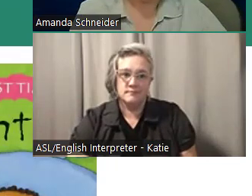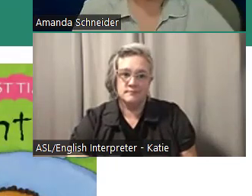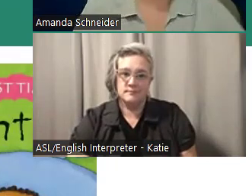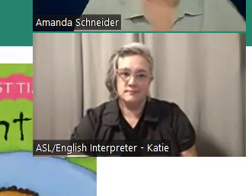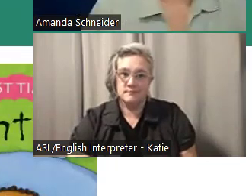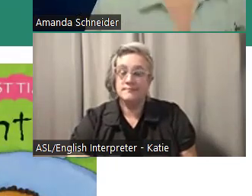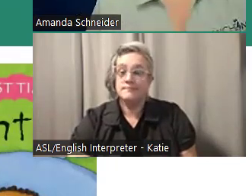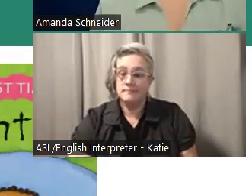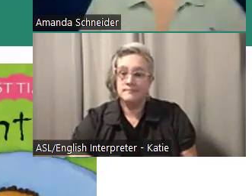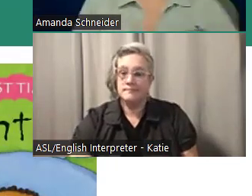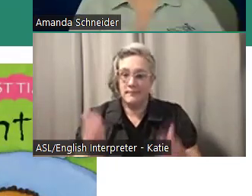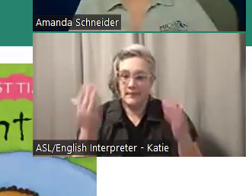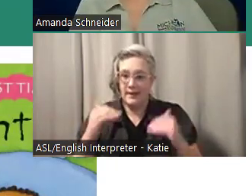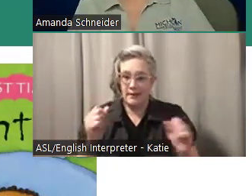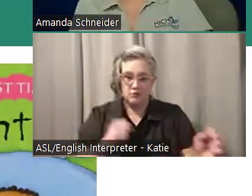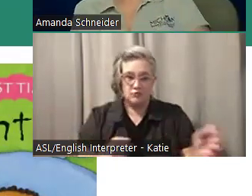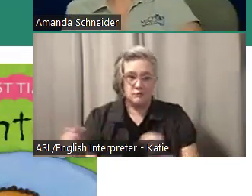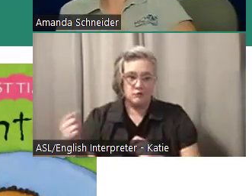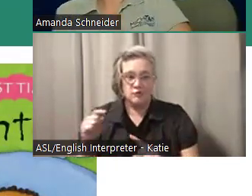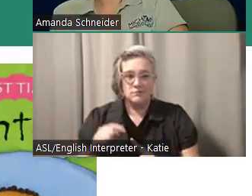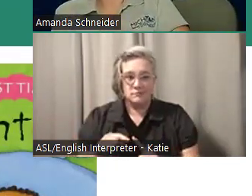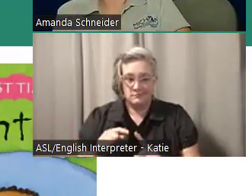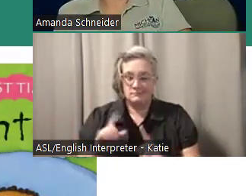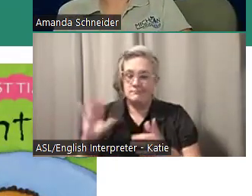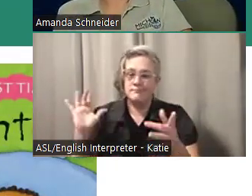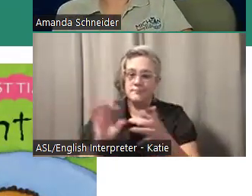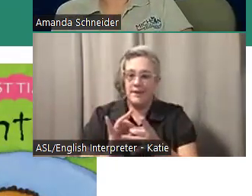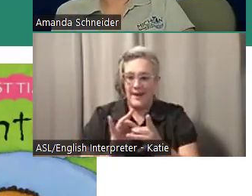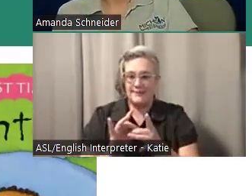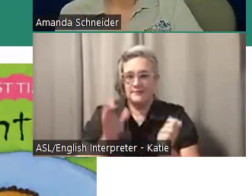Alright, the next one is… Connecting concepts.